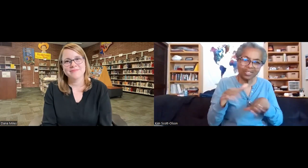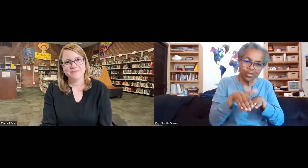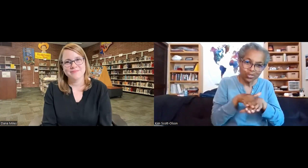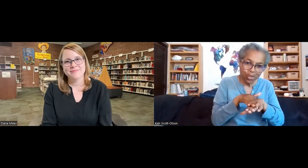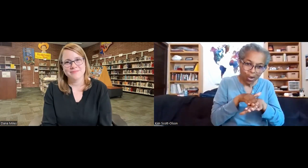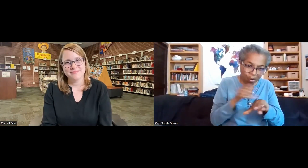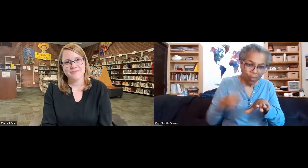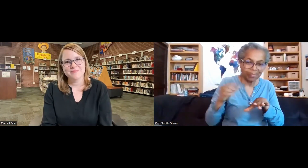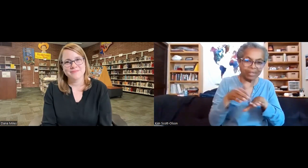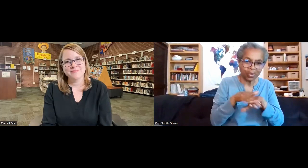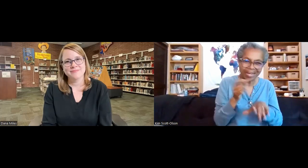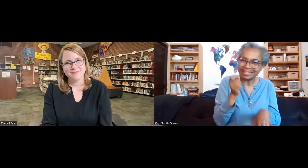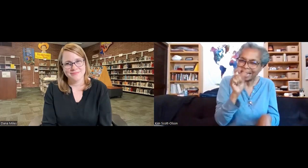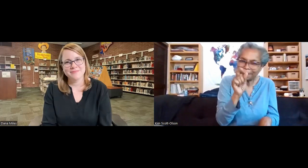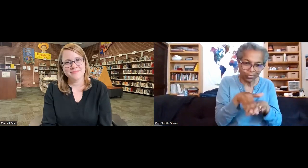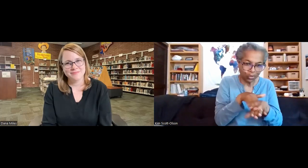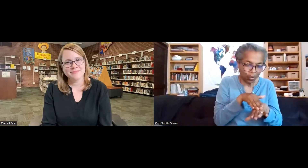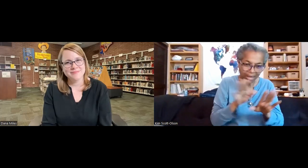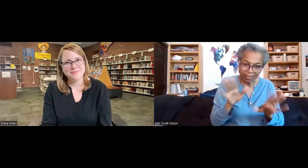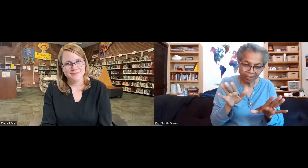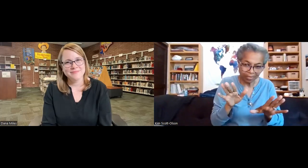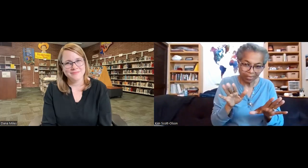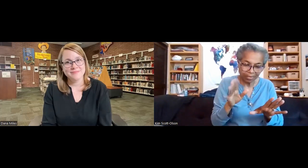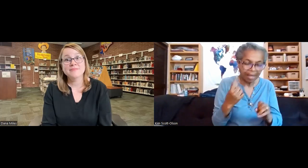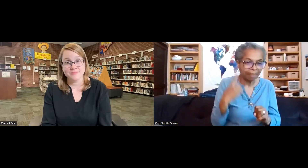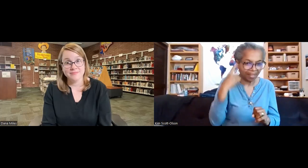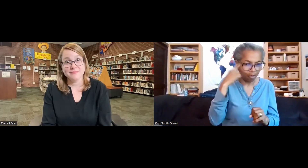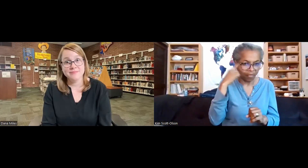Just slow it down the tiniest bit.